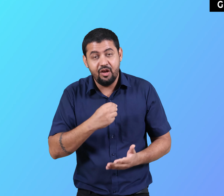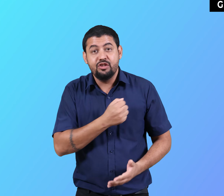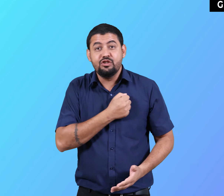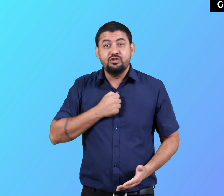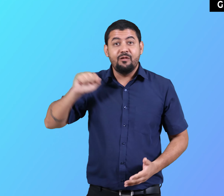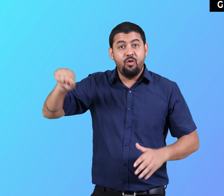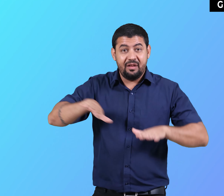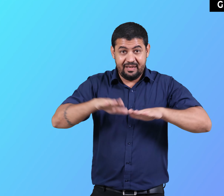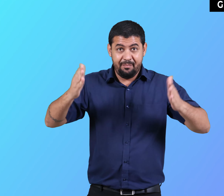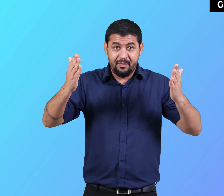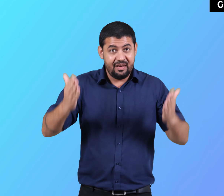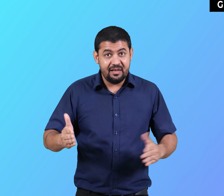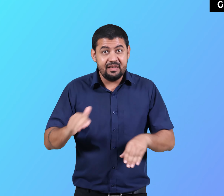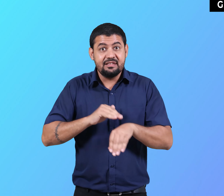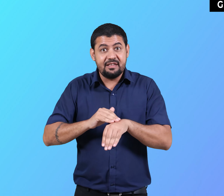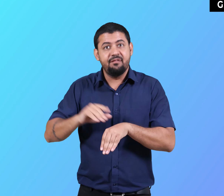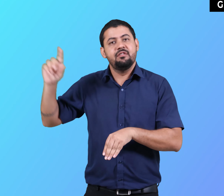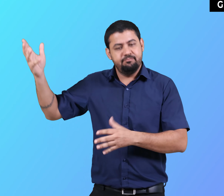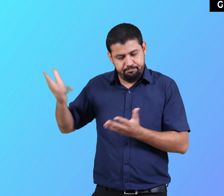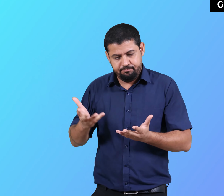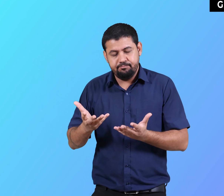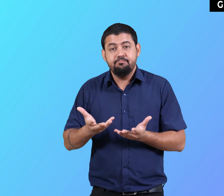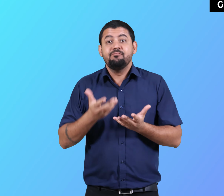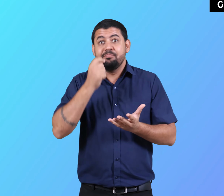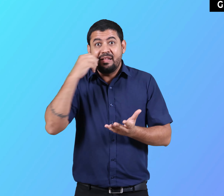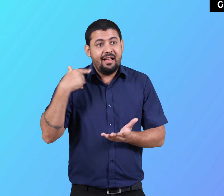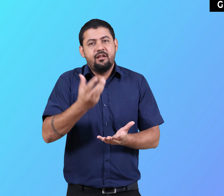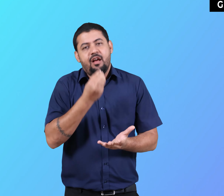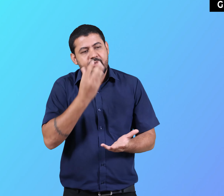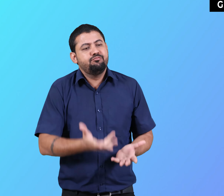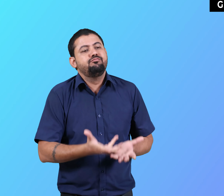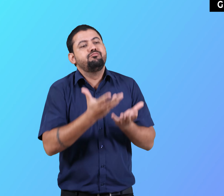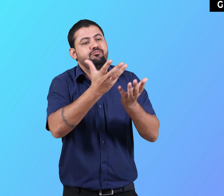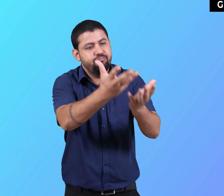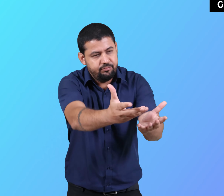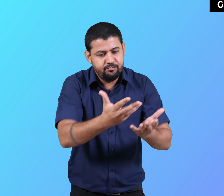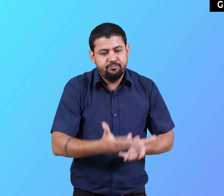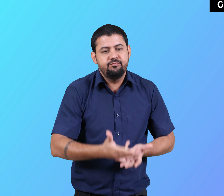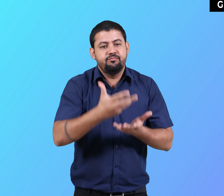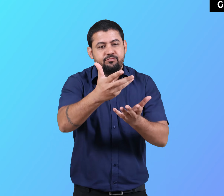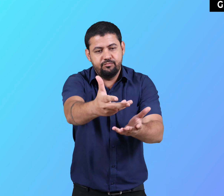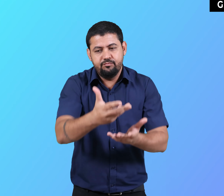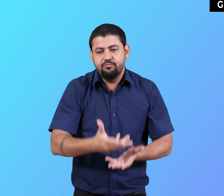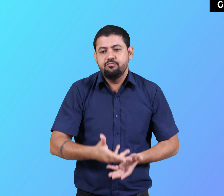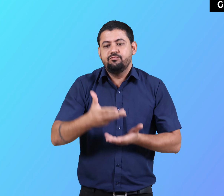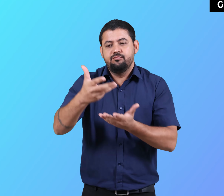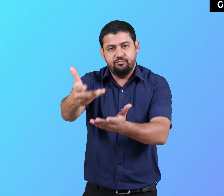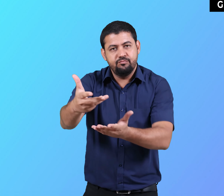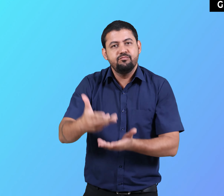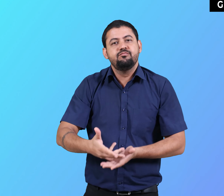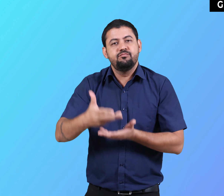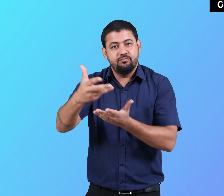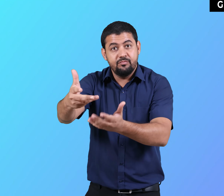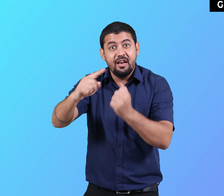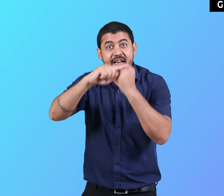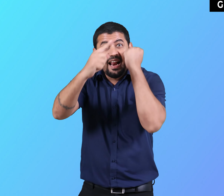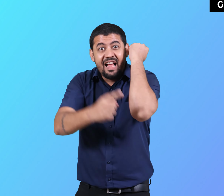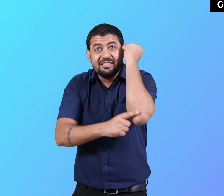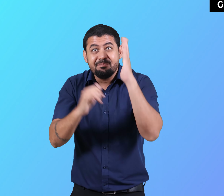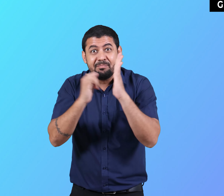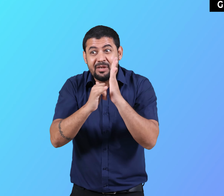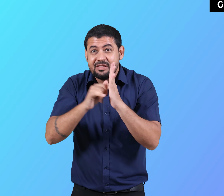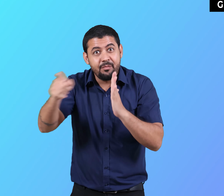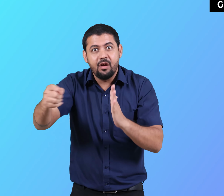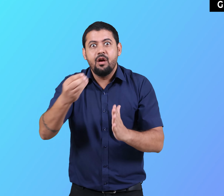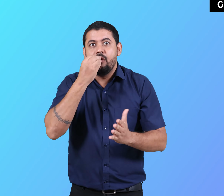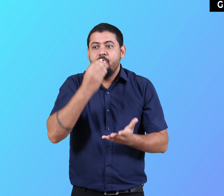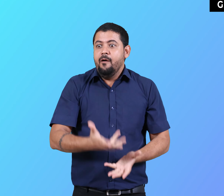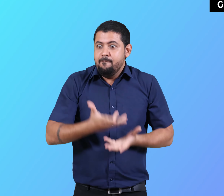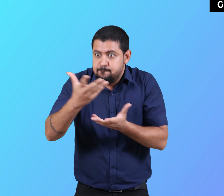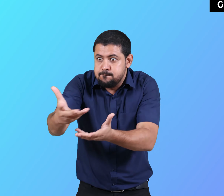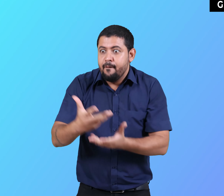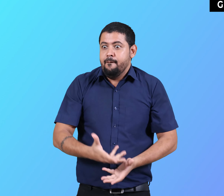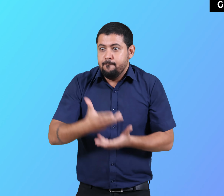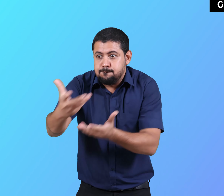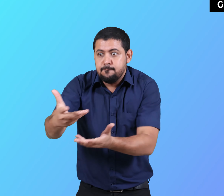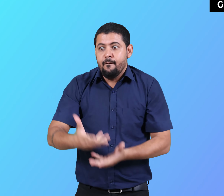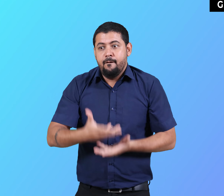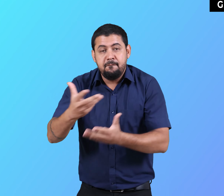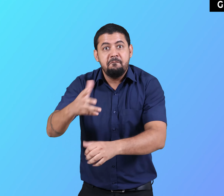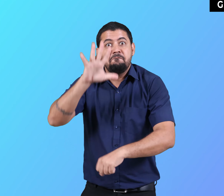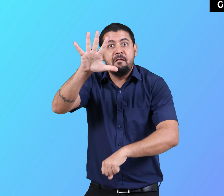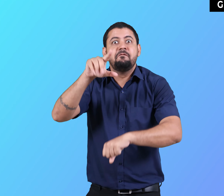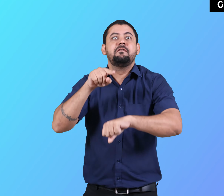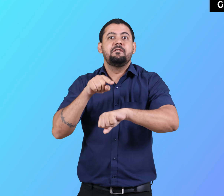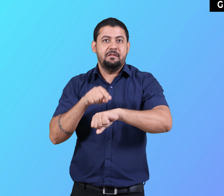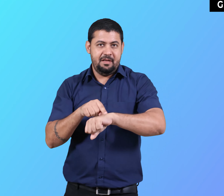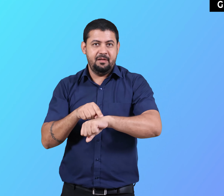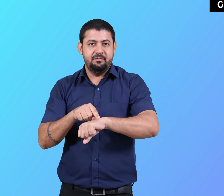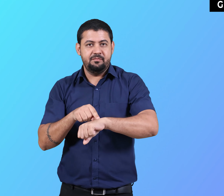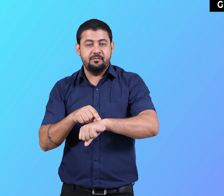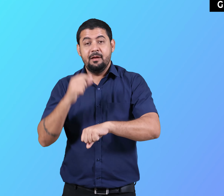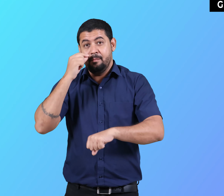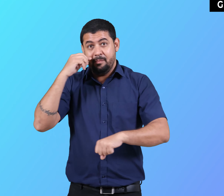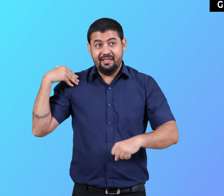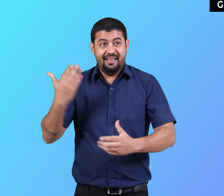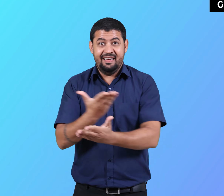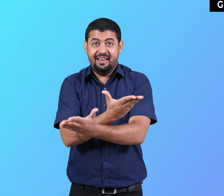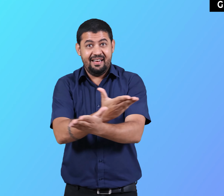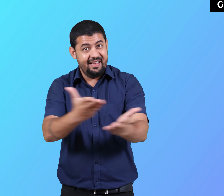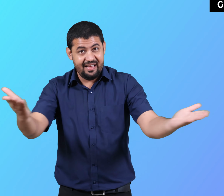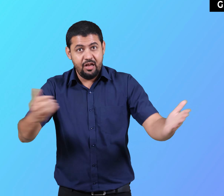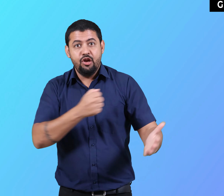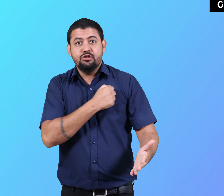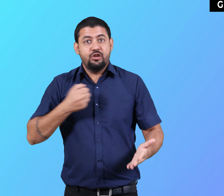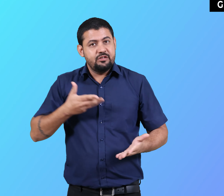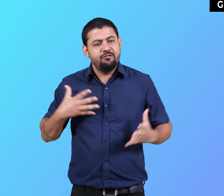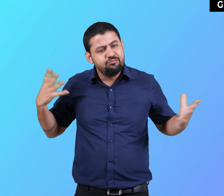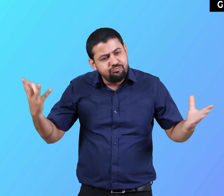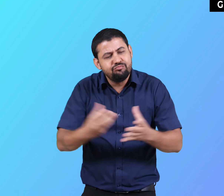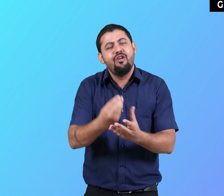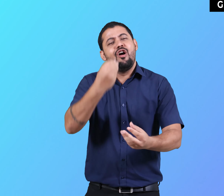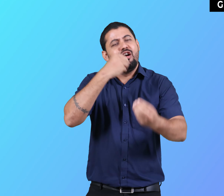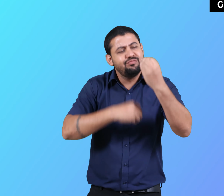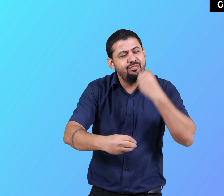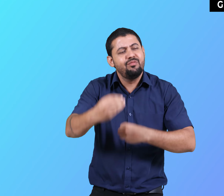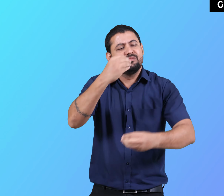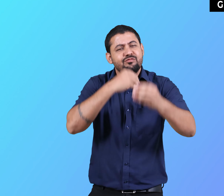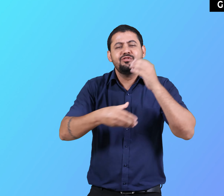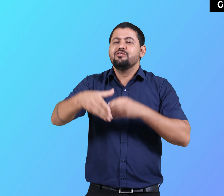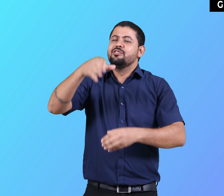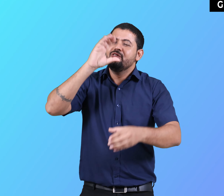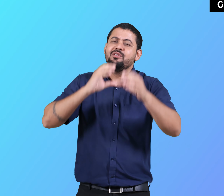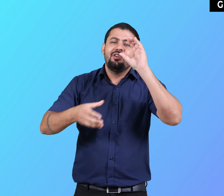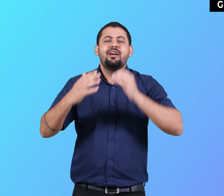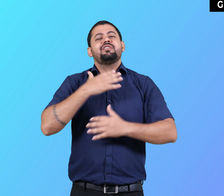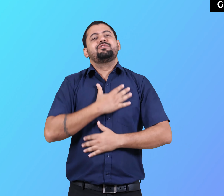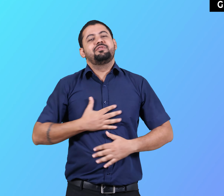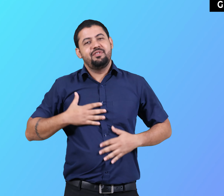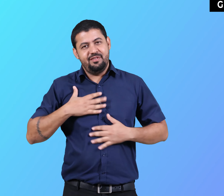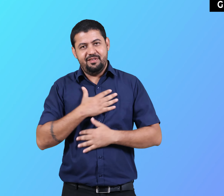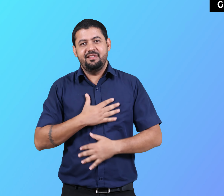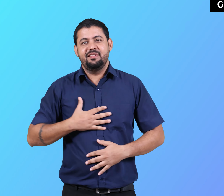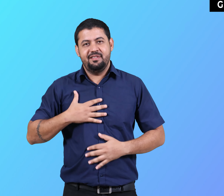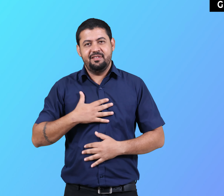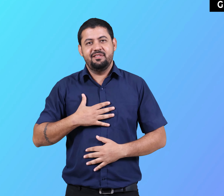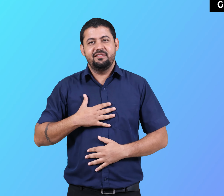Servants were taking food from Joseph’s table to them. But the servants gave Benjamin five times more than the others. The brothers continued to eat and drink with Joseph until they were all happily drunk.